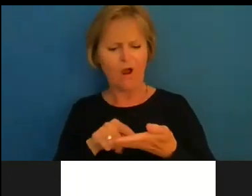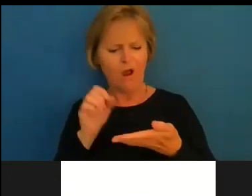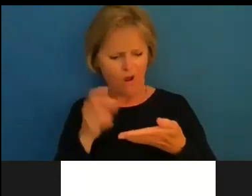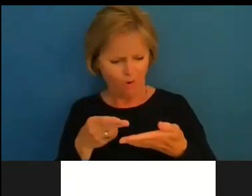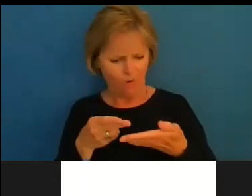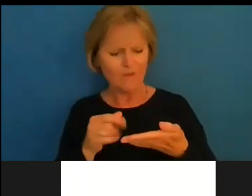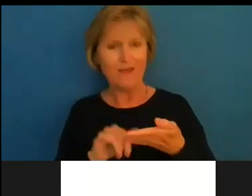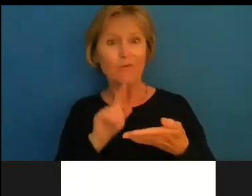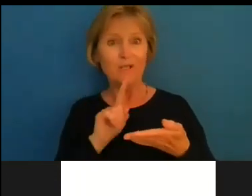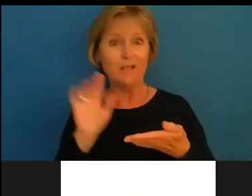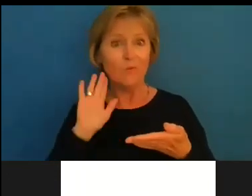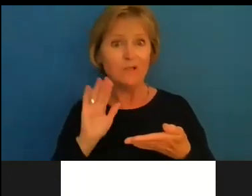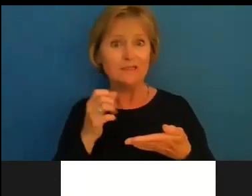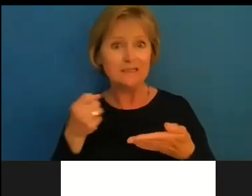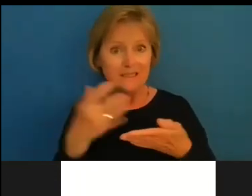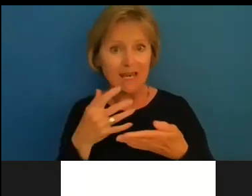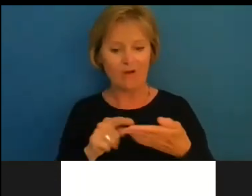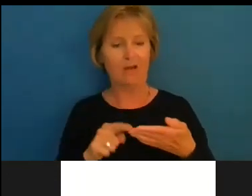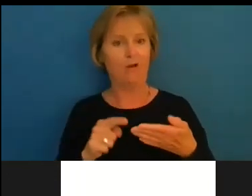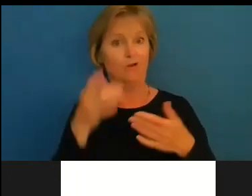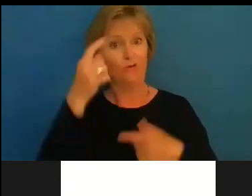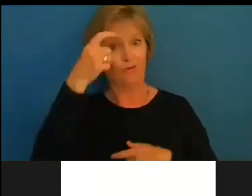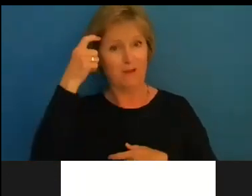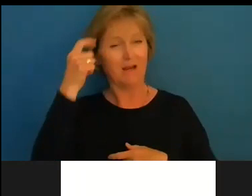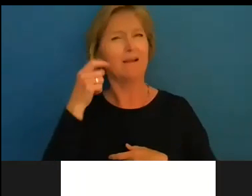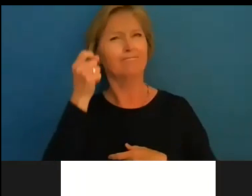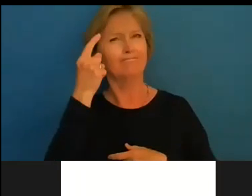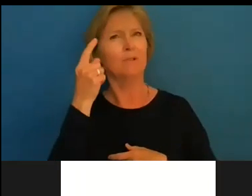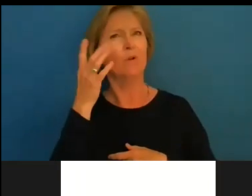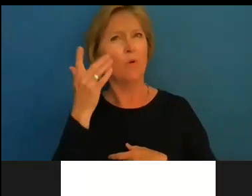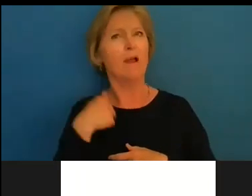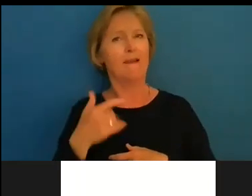was scary, and that really was traumatic, and I understand why I have these feelings about it now.